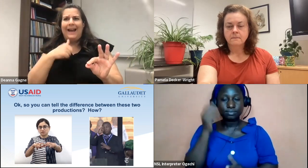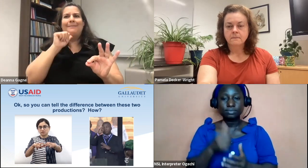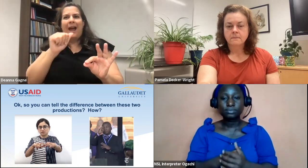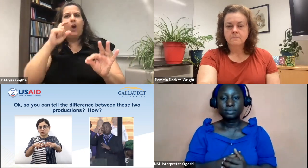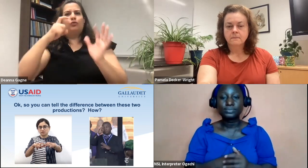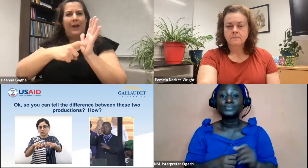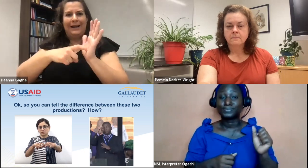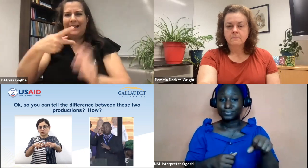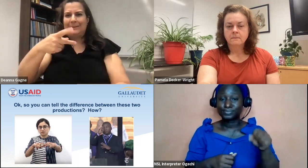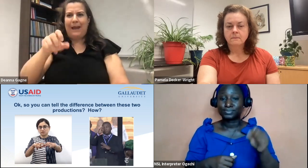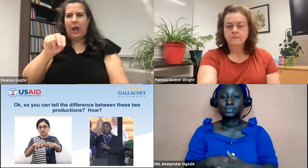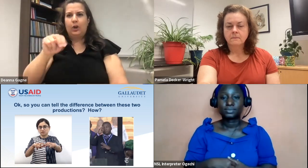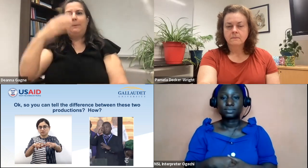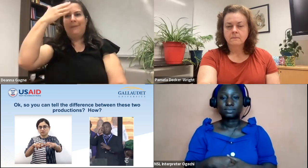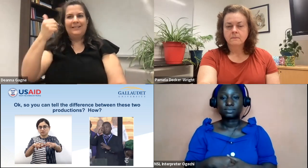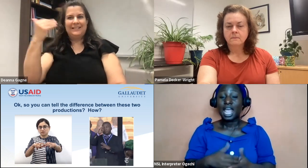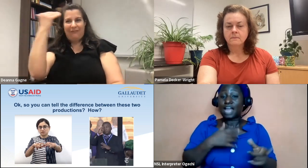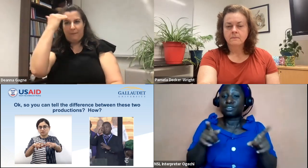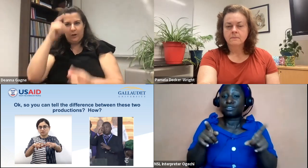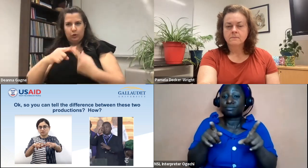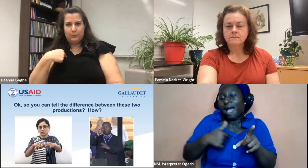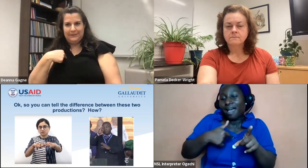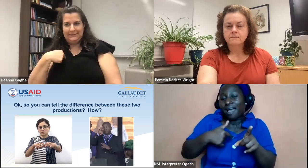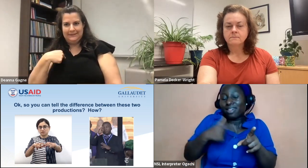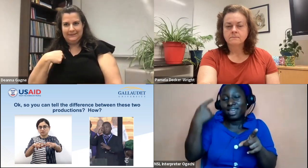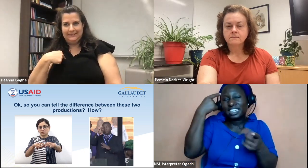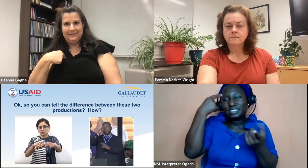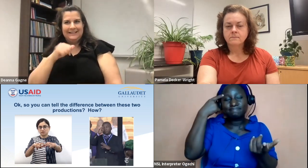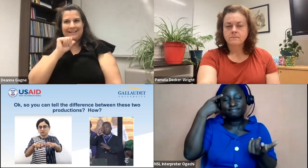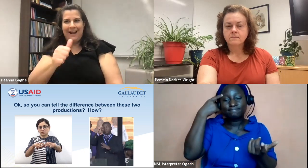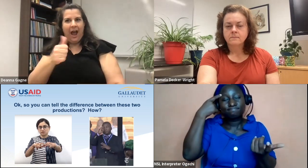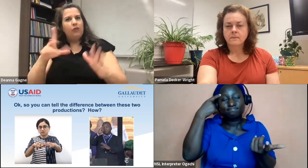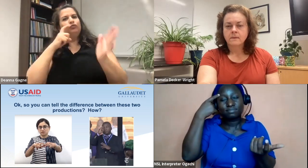even though these are 2 sign languages. I don't know I can still see patterns, because